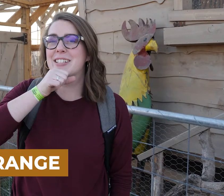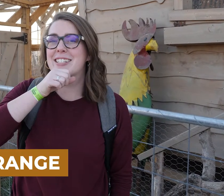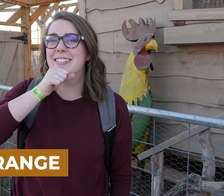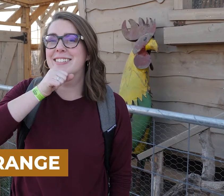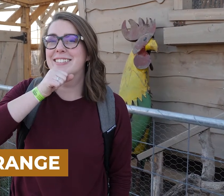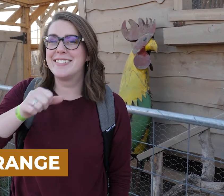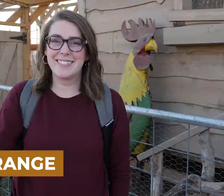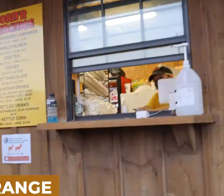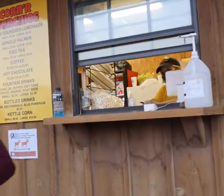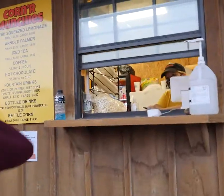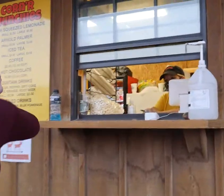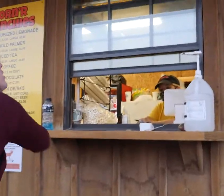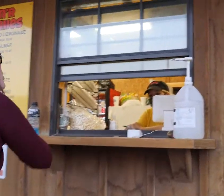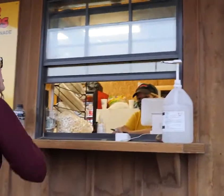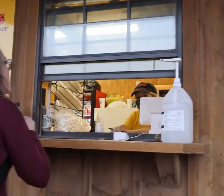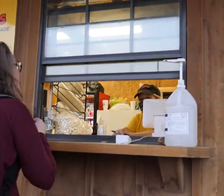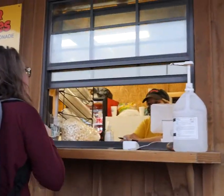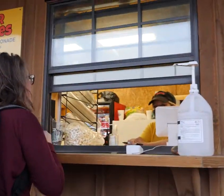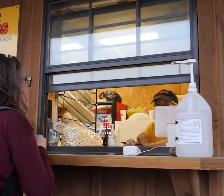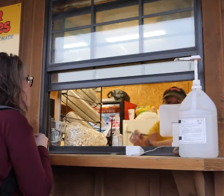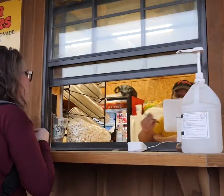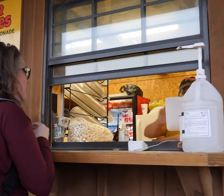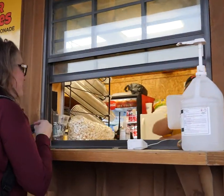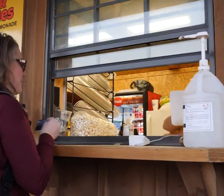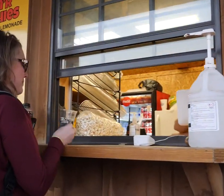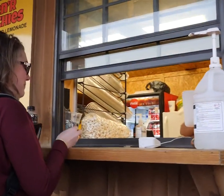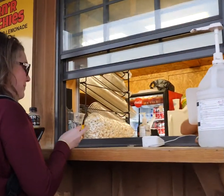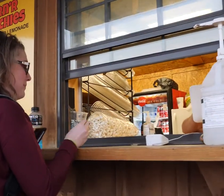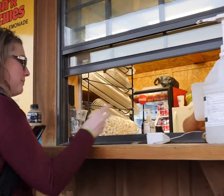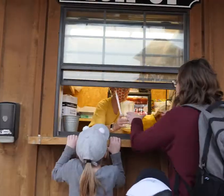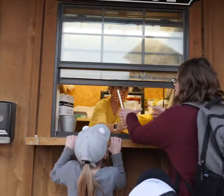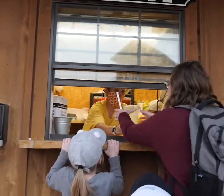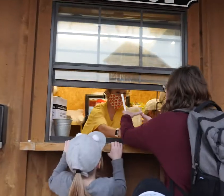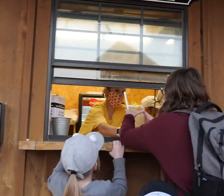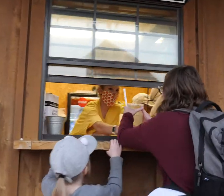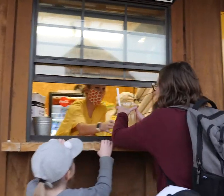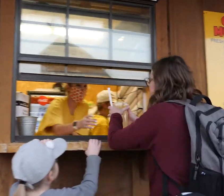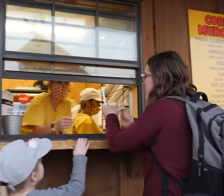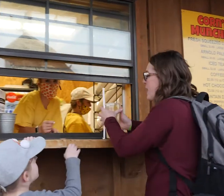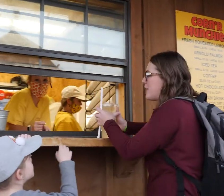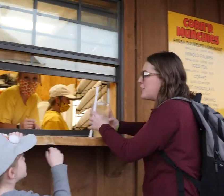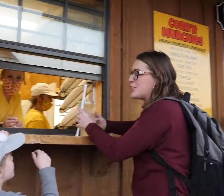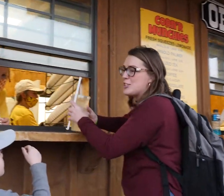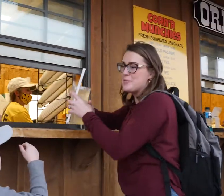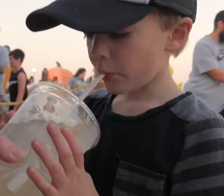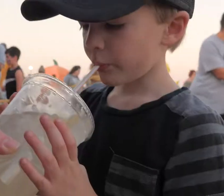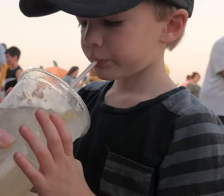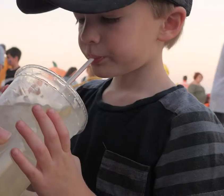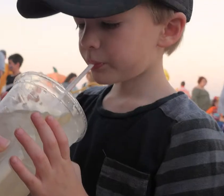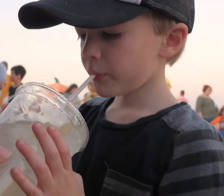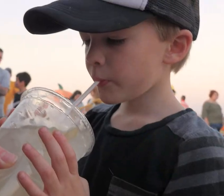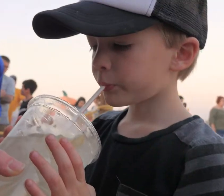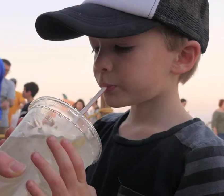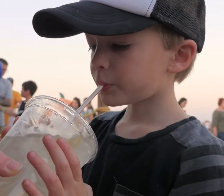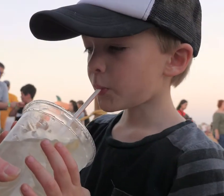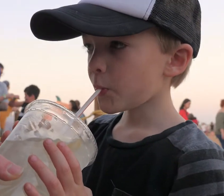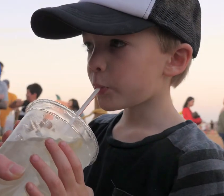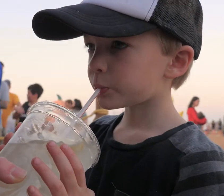One large lemonade. Thank you so much!